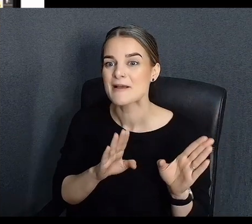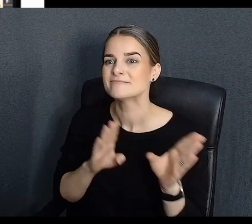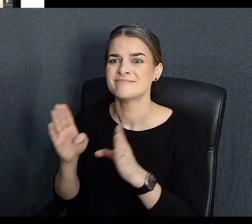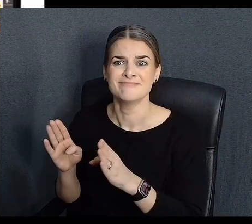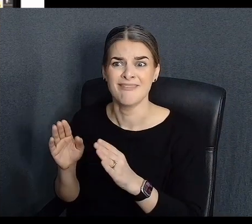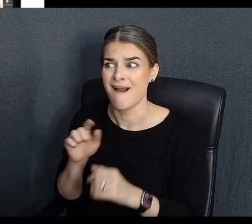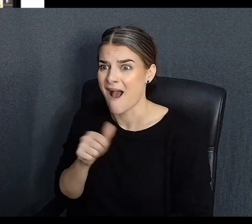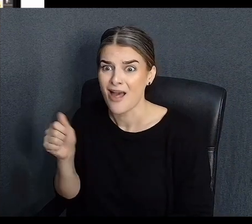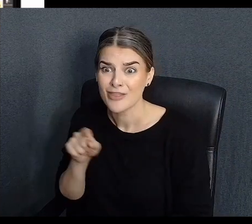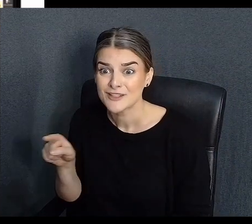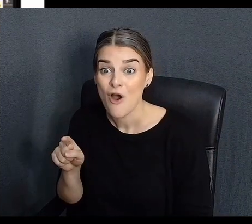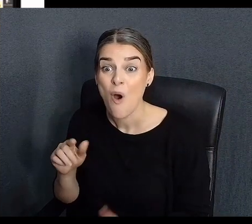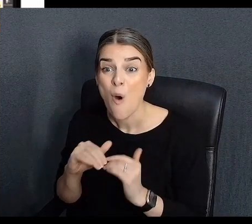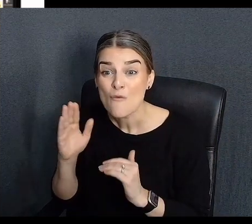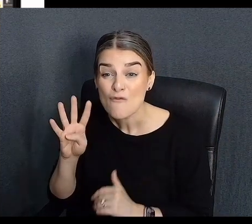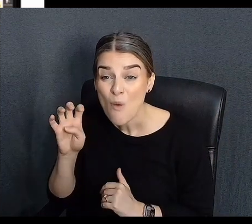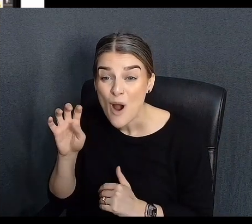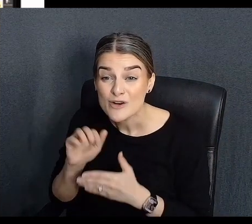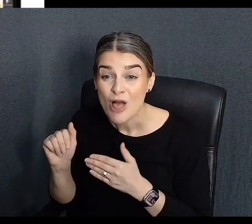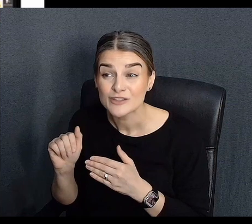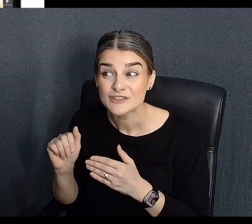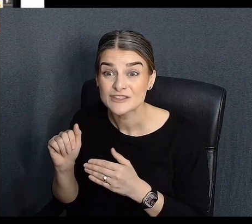So when a person does want to make an out of pocket payment